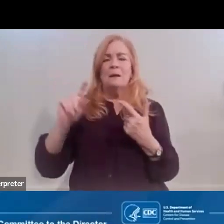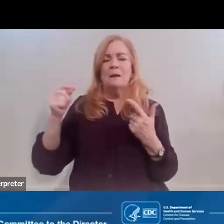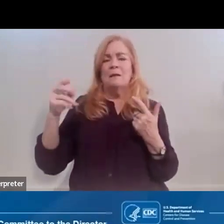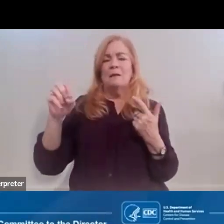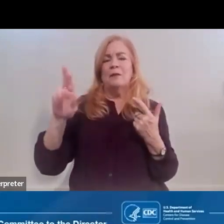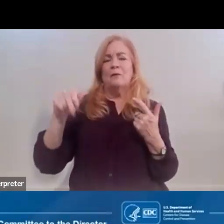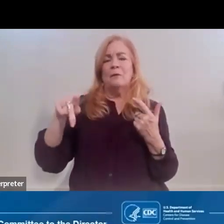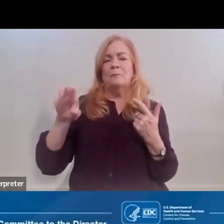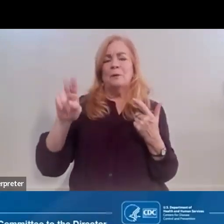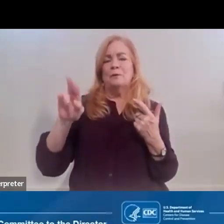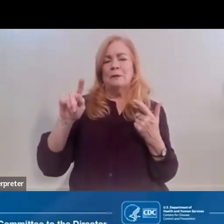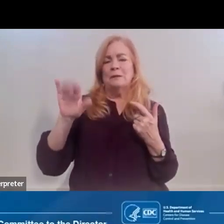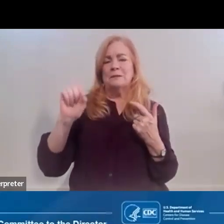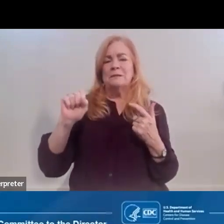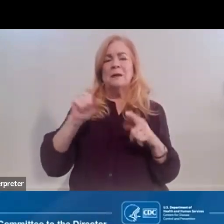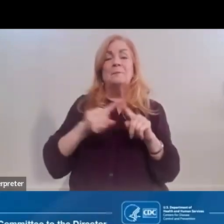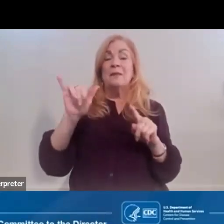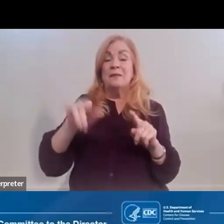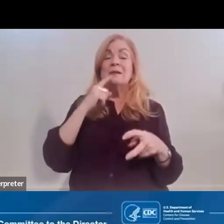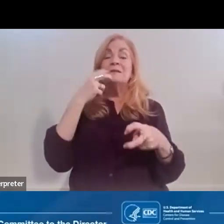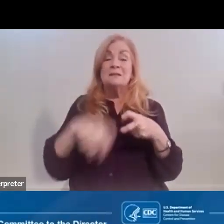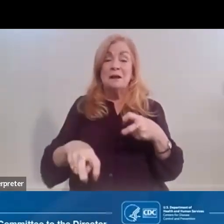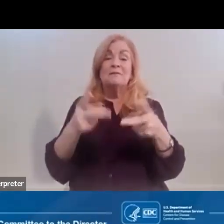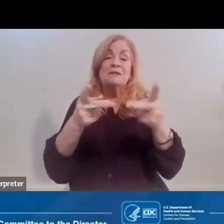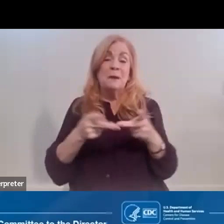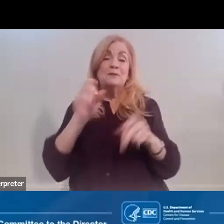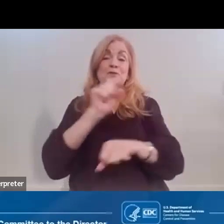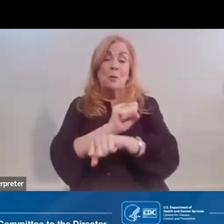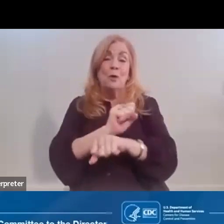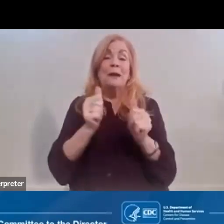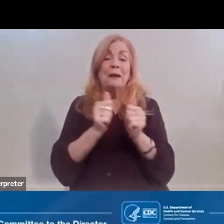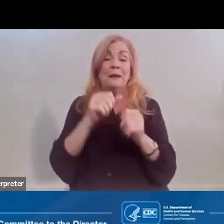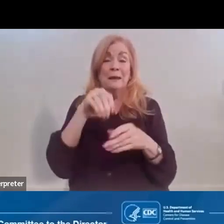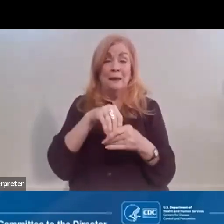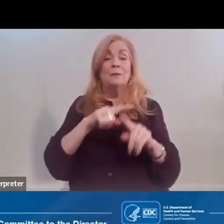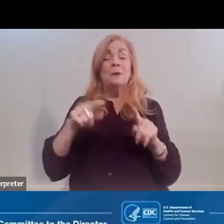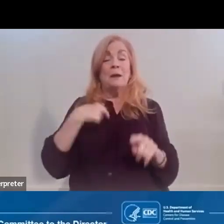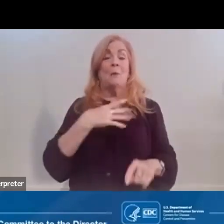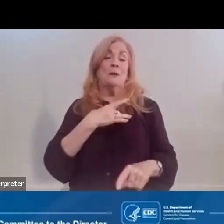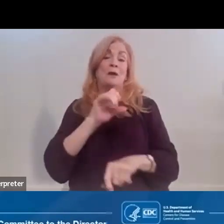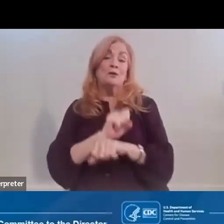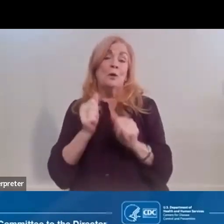But I would love to follow up with you on any of those kinds of thoughts. Yeah. Thanks very much folks.